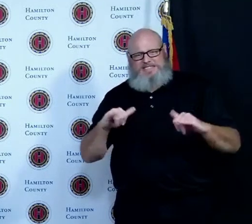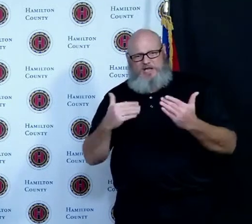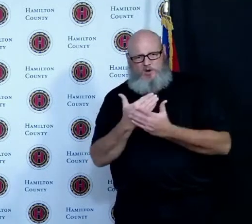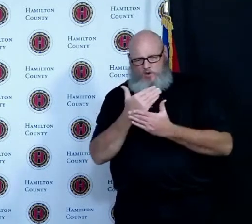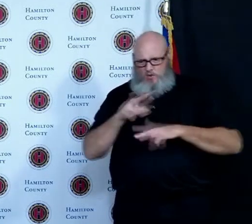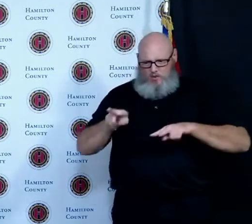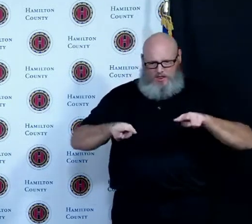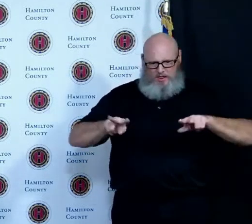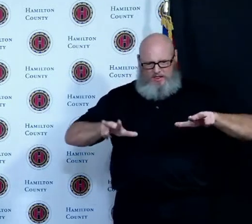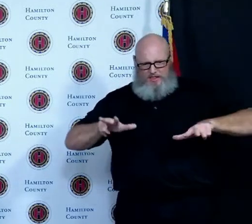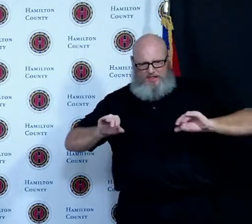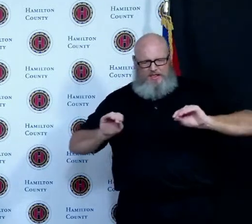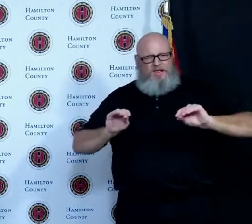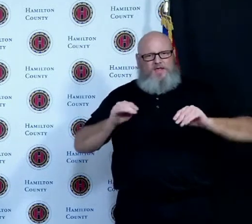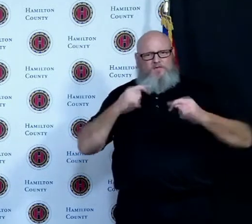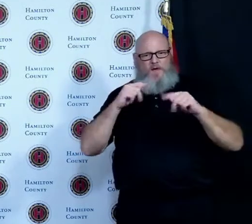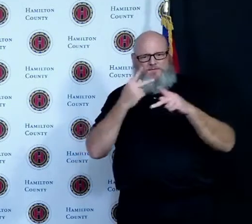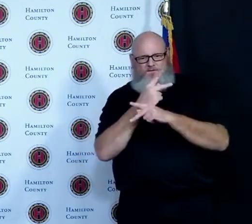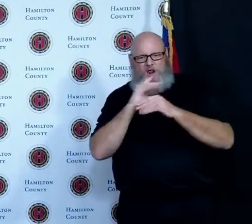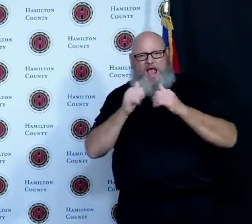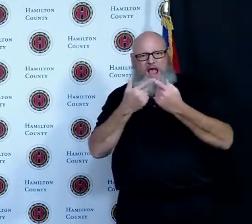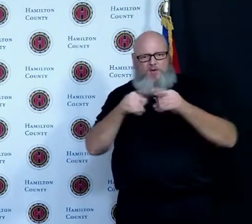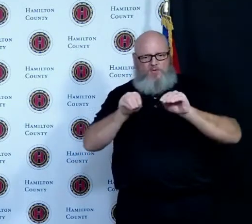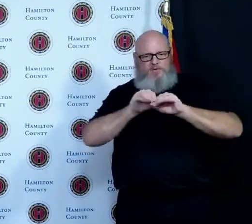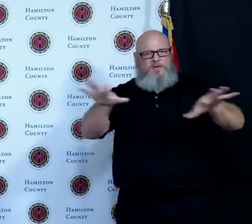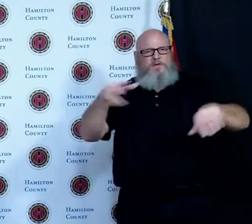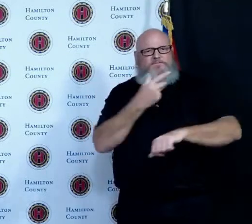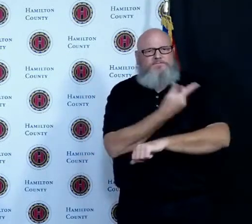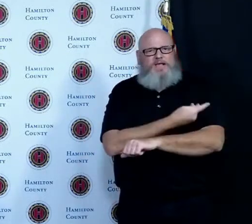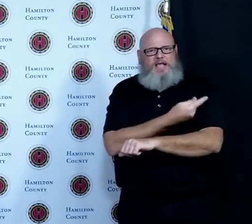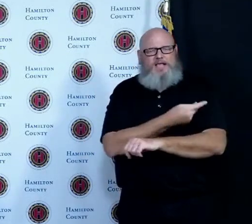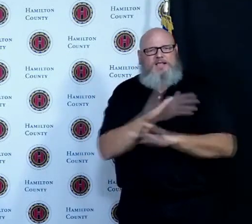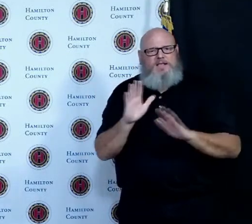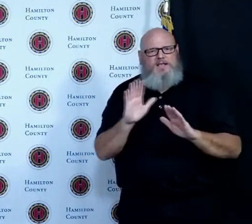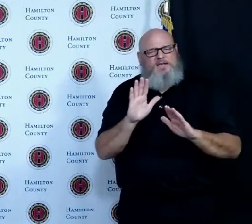have at the local level the better better off we will be Commissioner Driehaus referenced a need